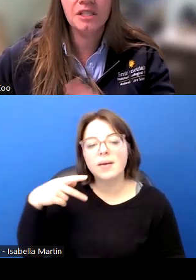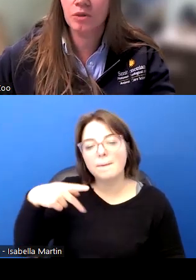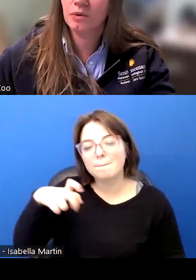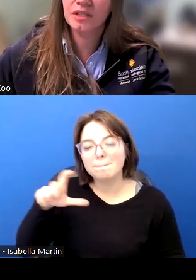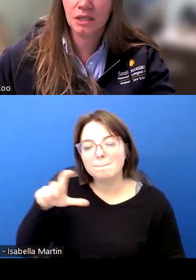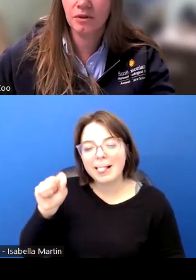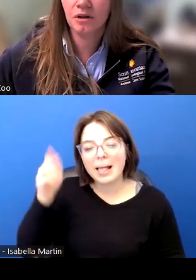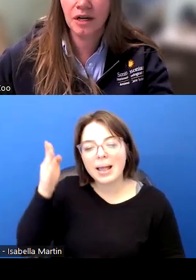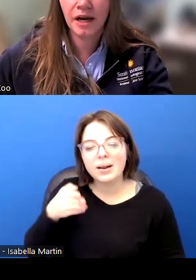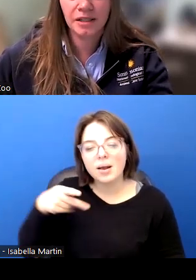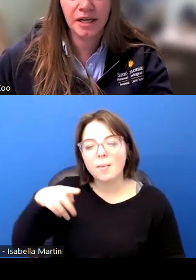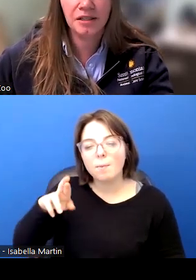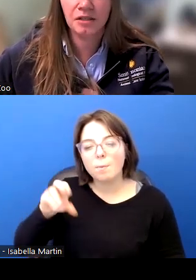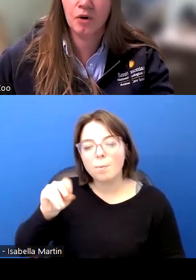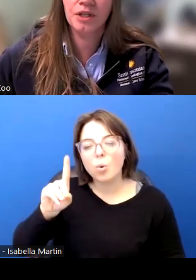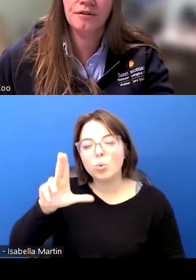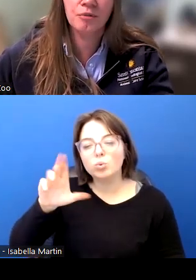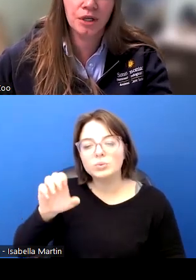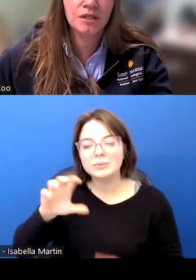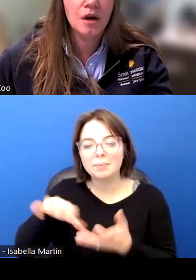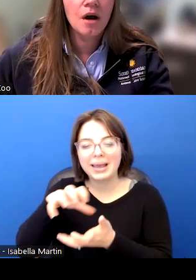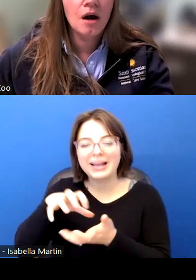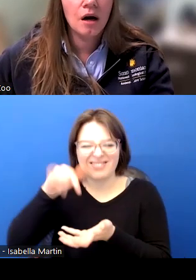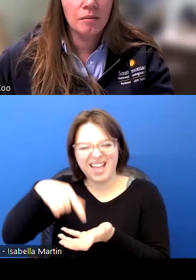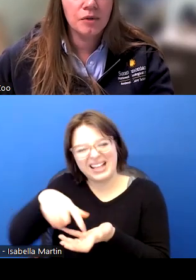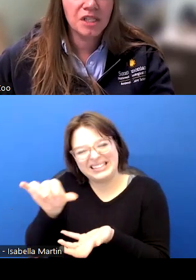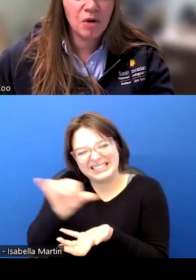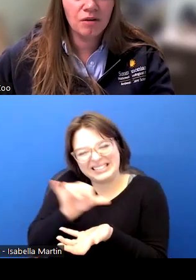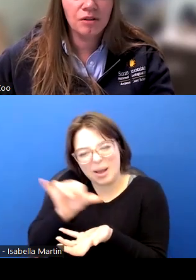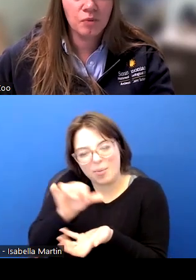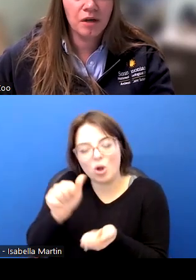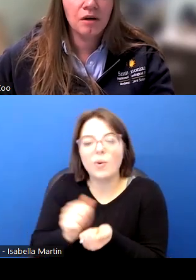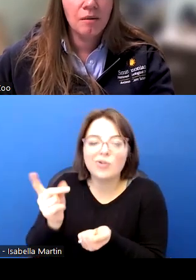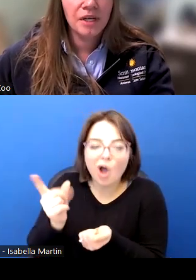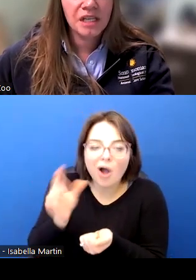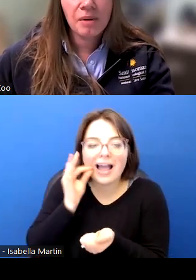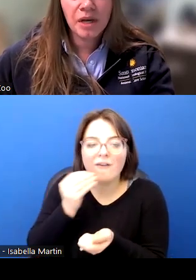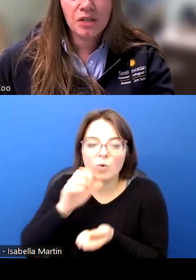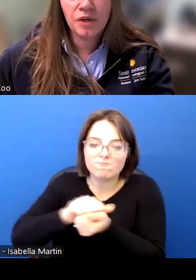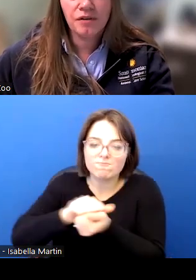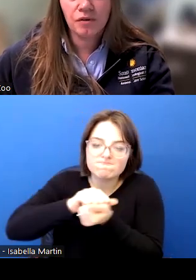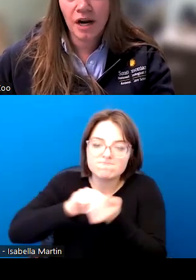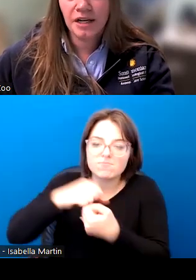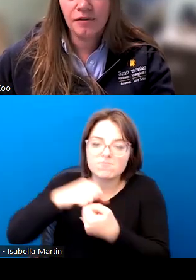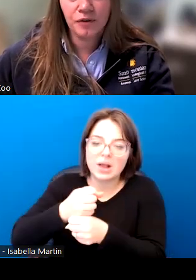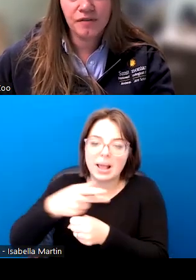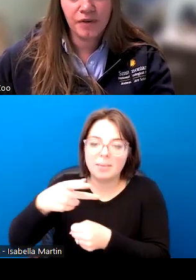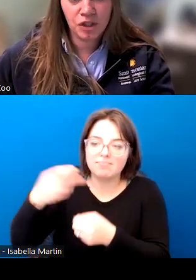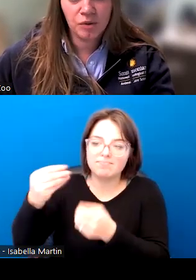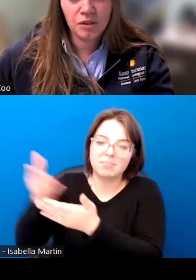similar to what we talked about with dog and cat diets this is formulated for birds. So it's smaller as well, but it's going to be mixed with a variety of fruits and vegetables